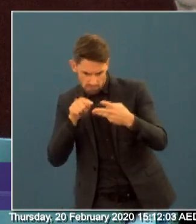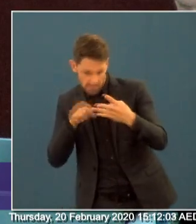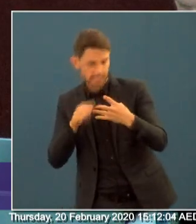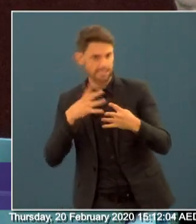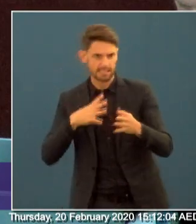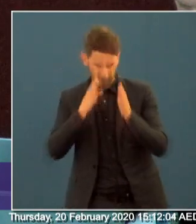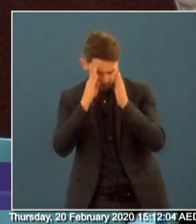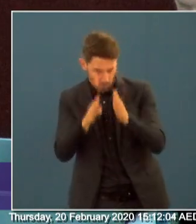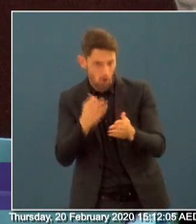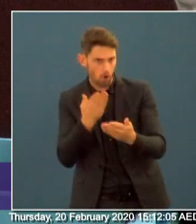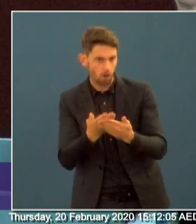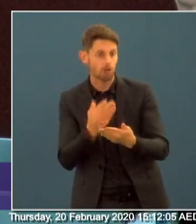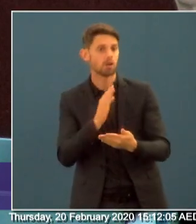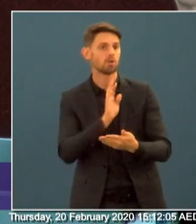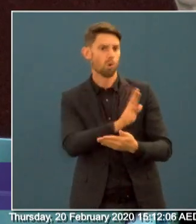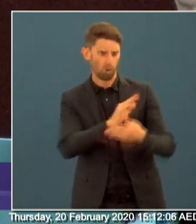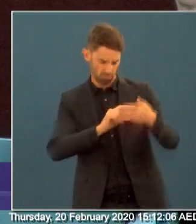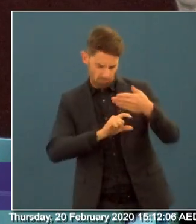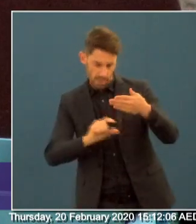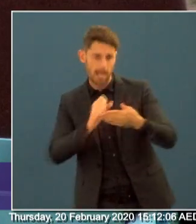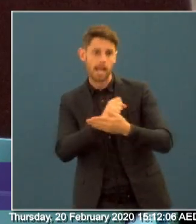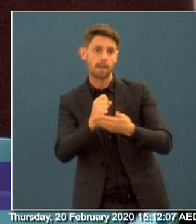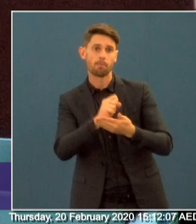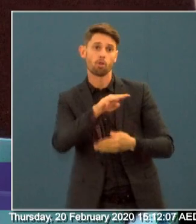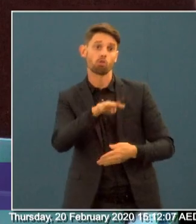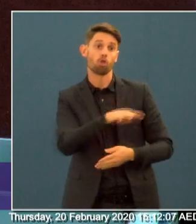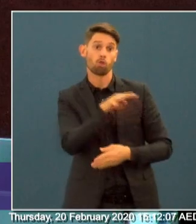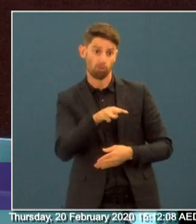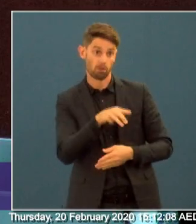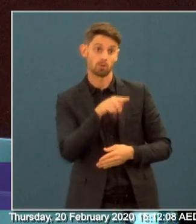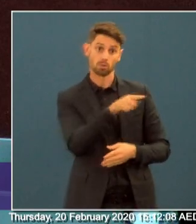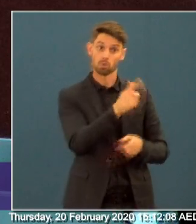The first, at paragraph 33, is to do with training of health professionals.